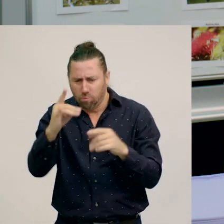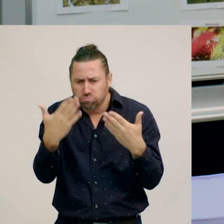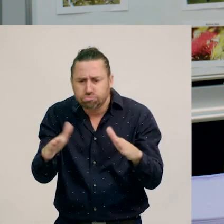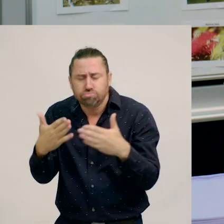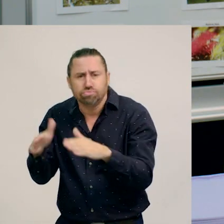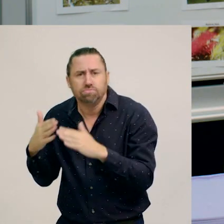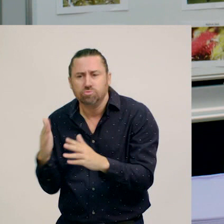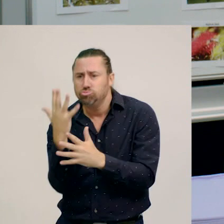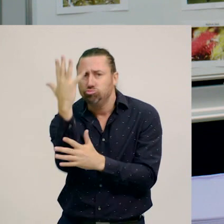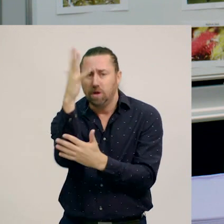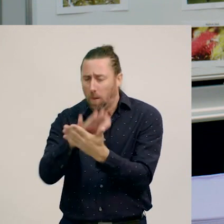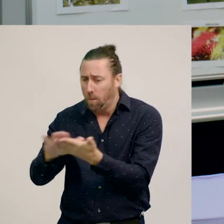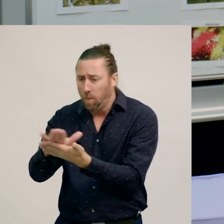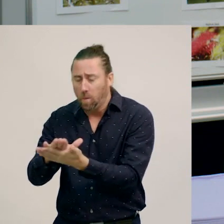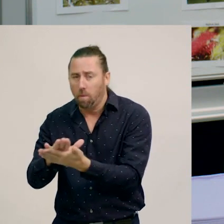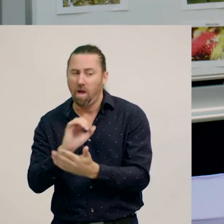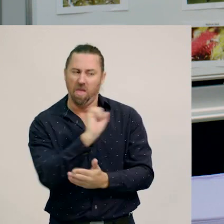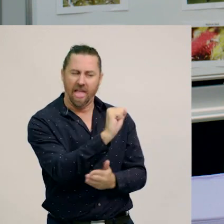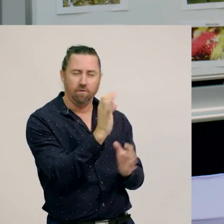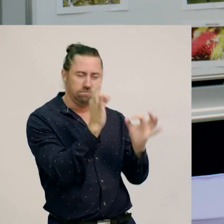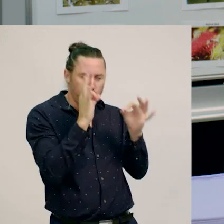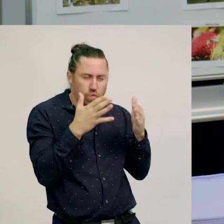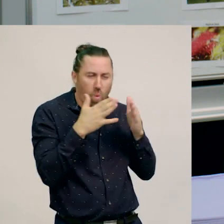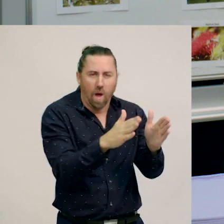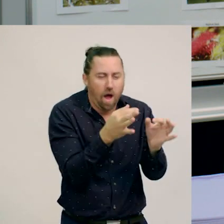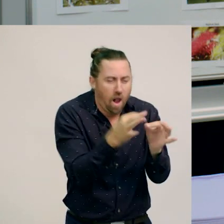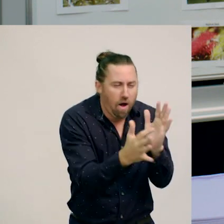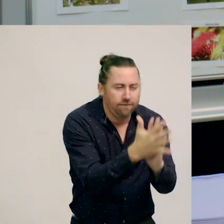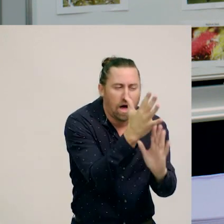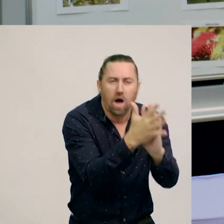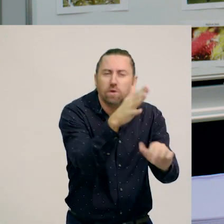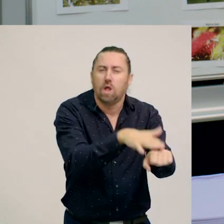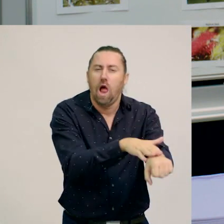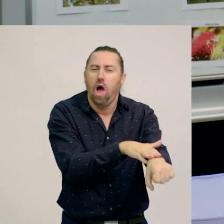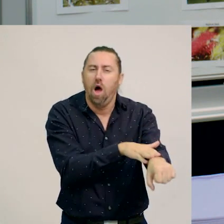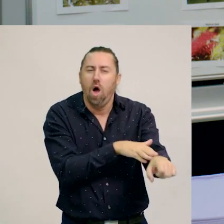traditional burning practices use cooler and lower burning fires. These promote